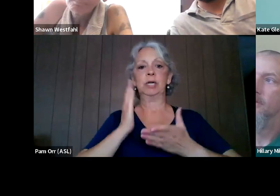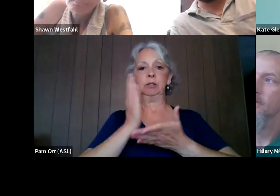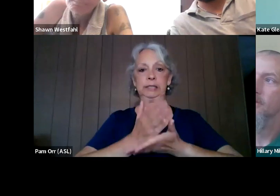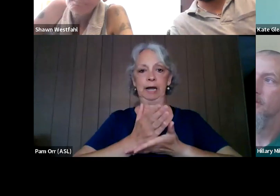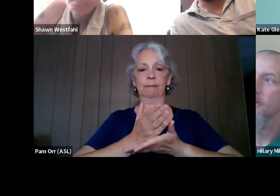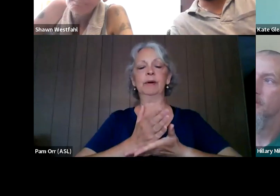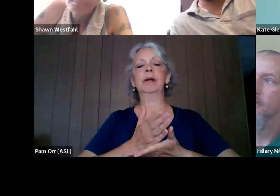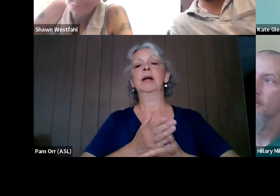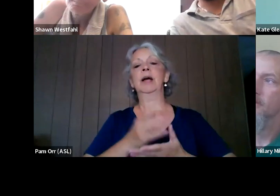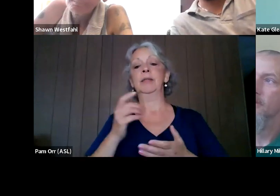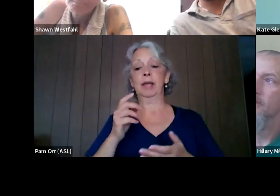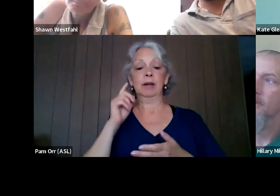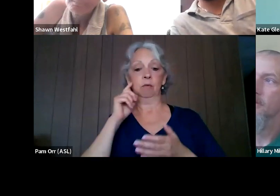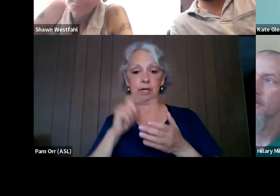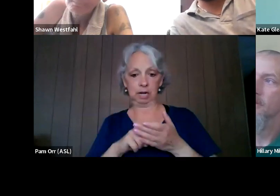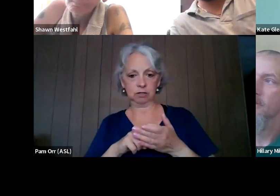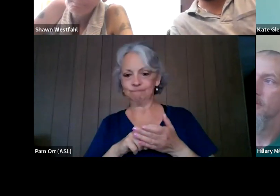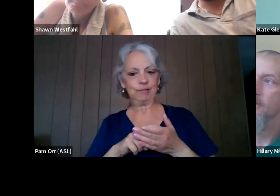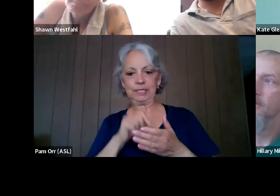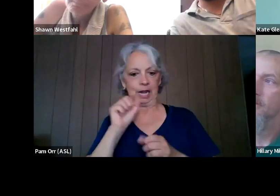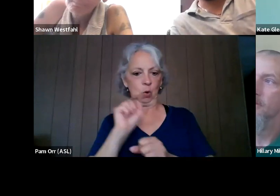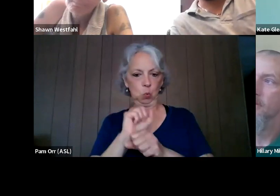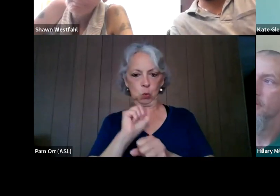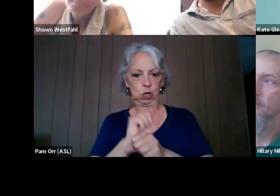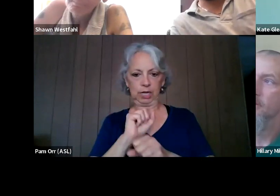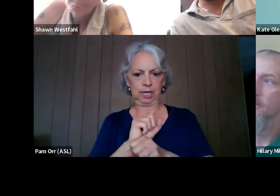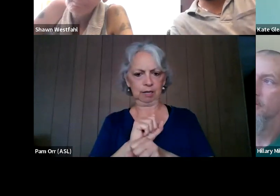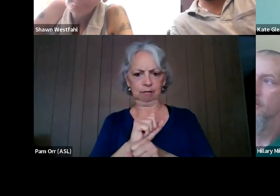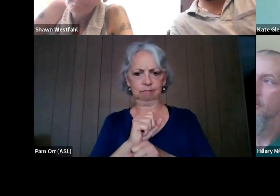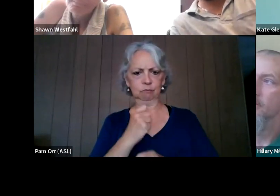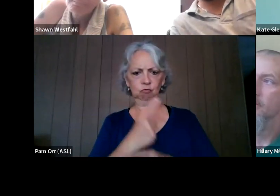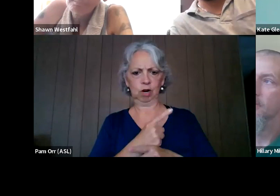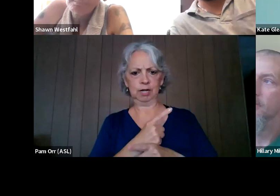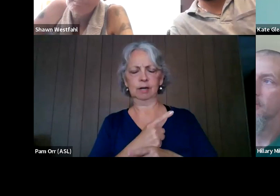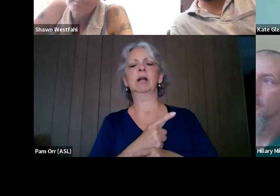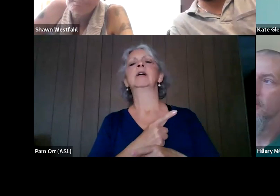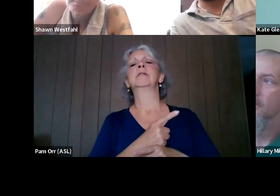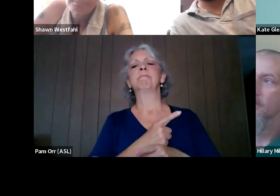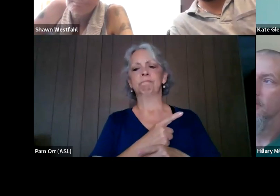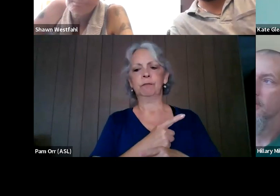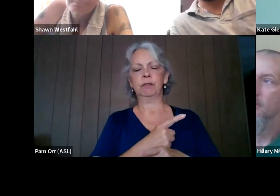if the Narcan's not working appropriately or not working what it was previously when it was strictly a fentanyl overdose,